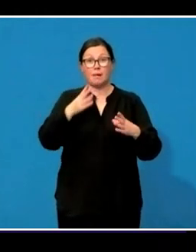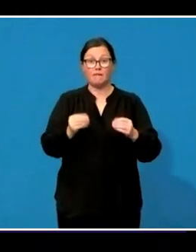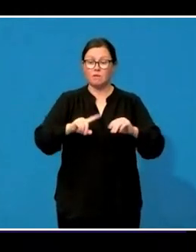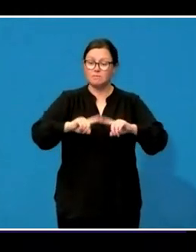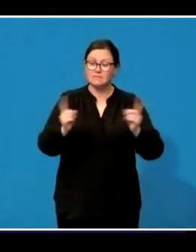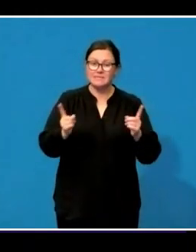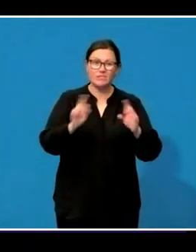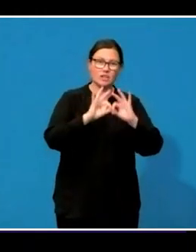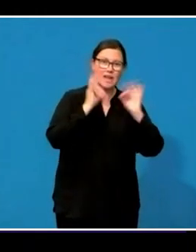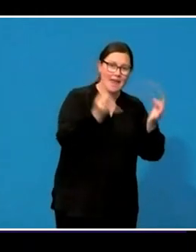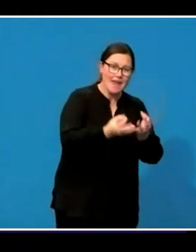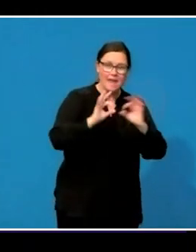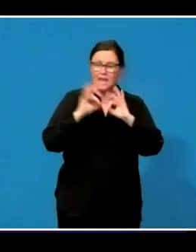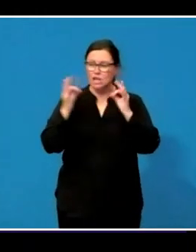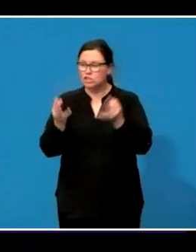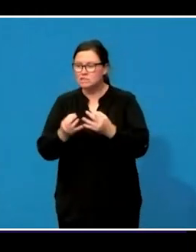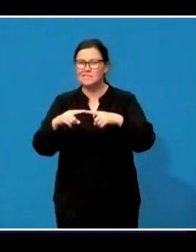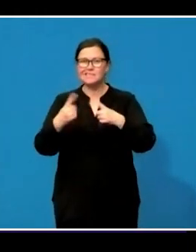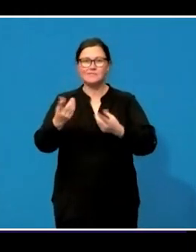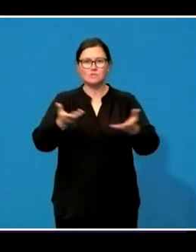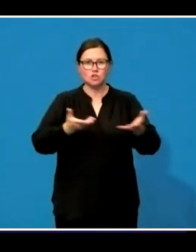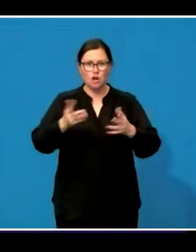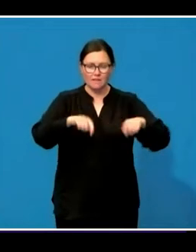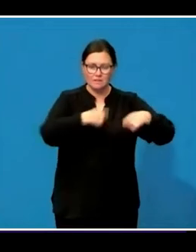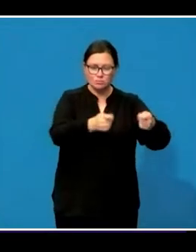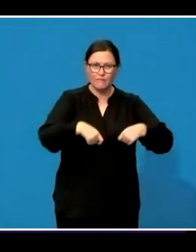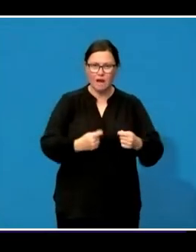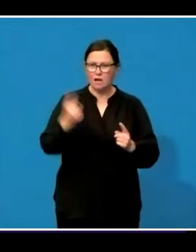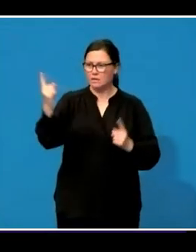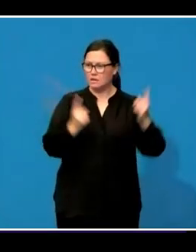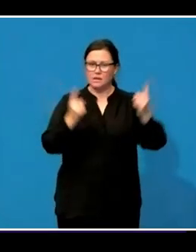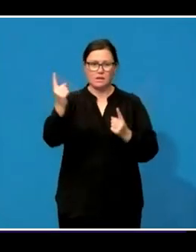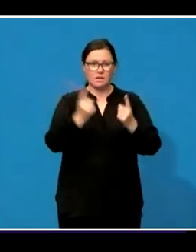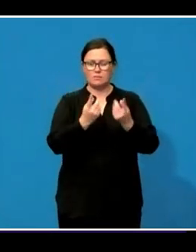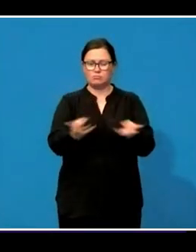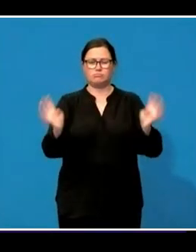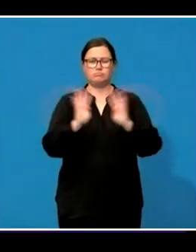different service providers - who were articulating to the agency that there needed